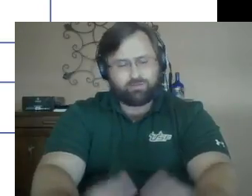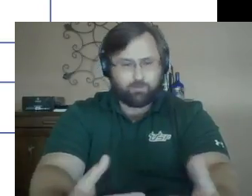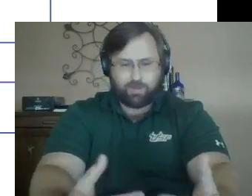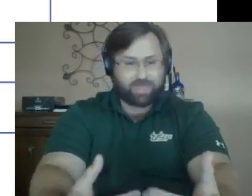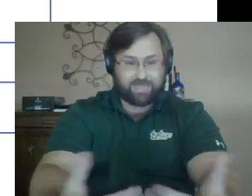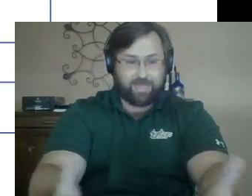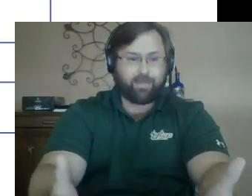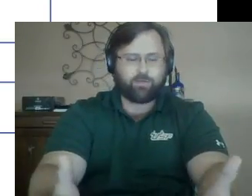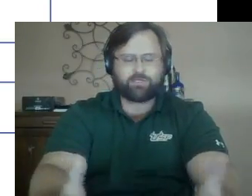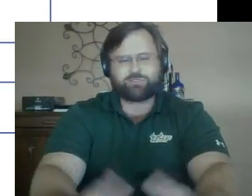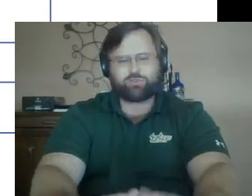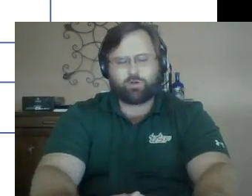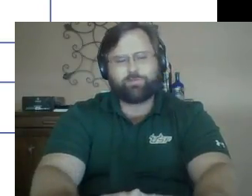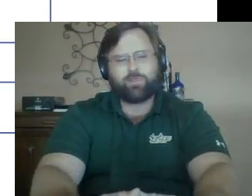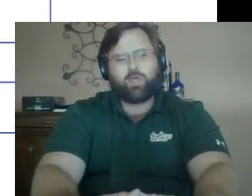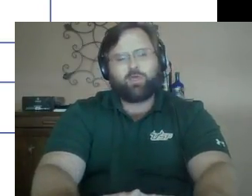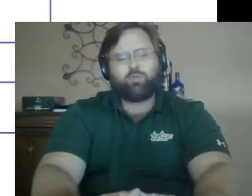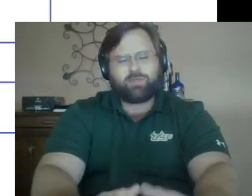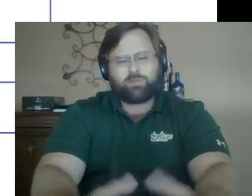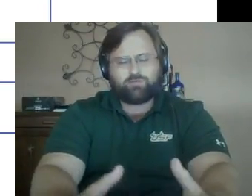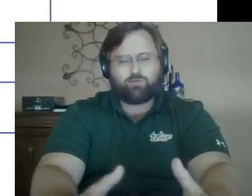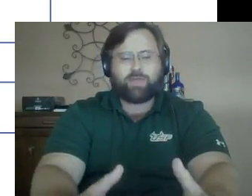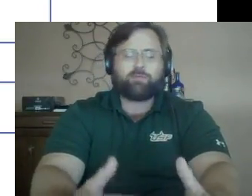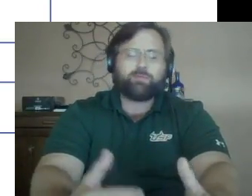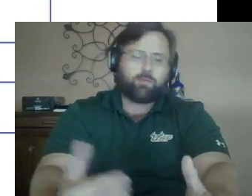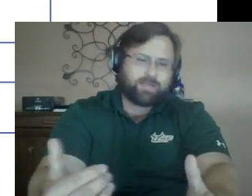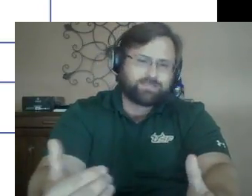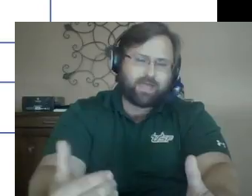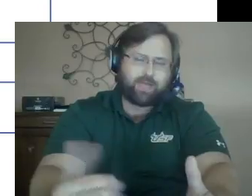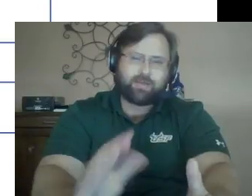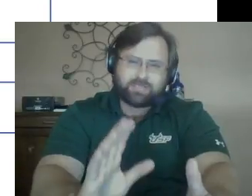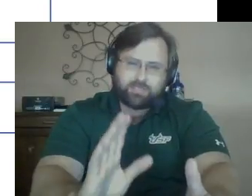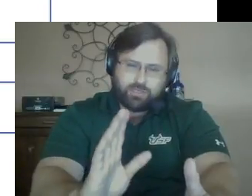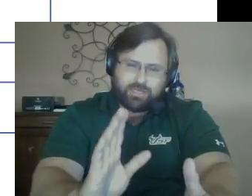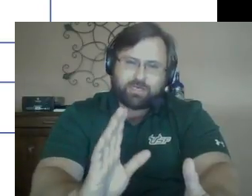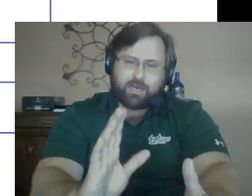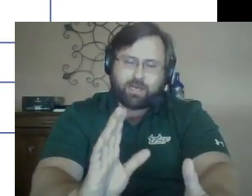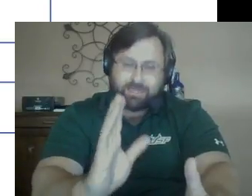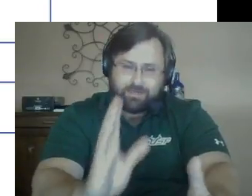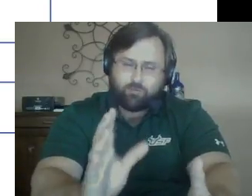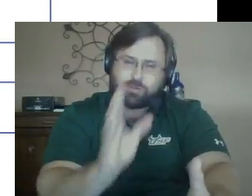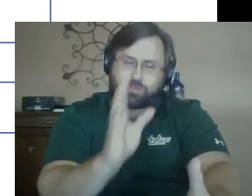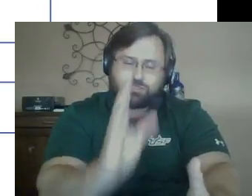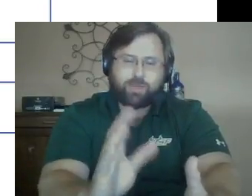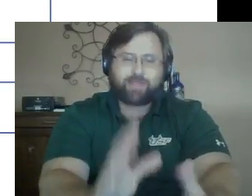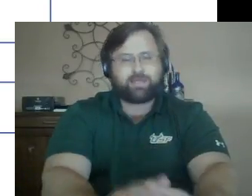if i were to ask am I going to the store the way that you would form that would be by raising the eyebrows and looking leaning forward looking directly at the